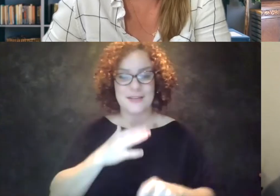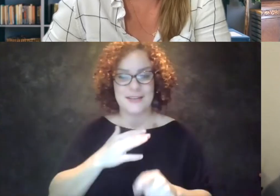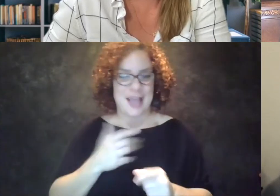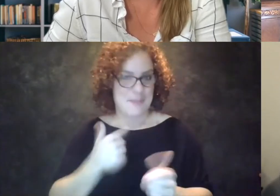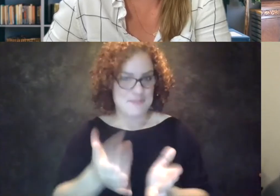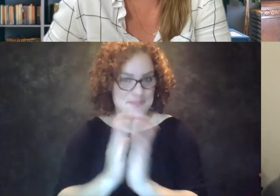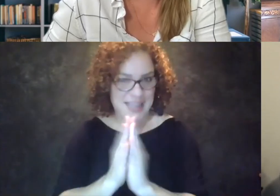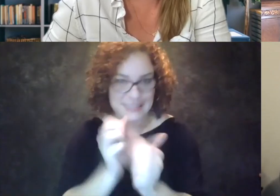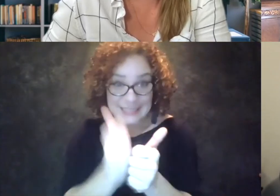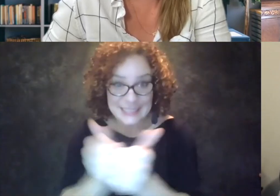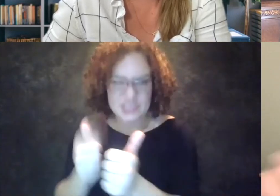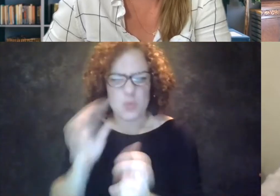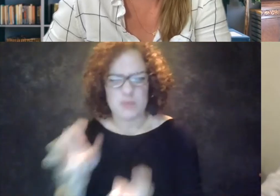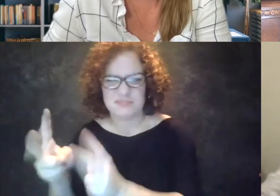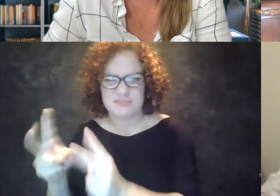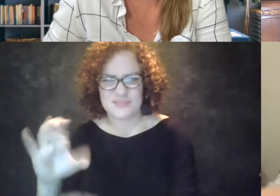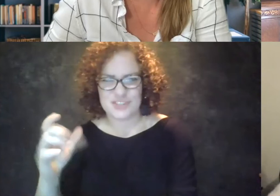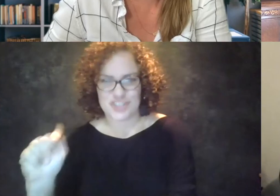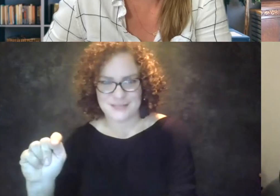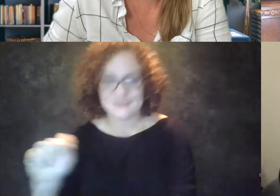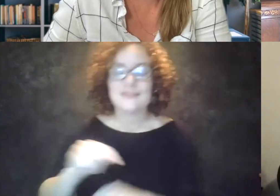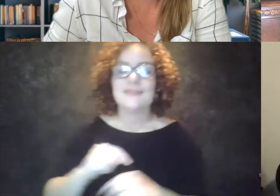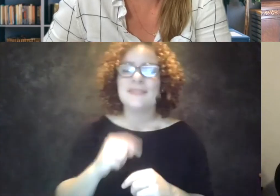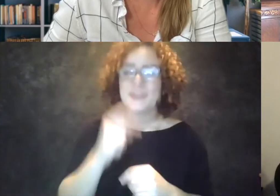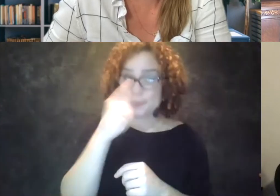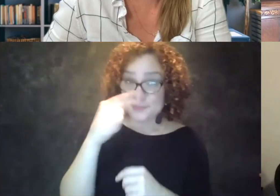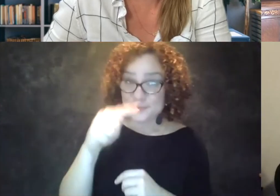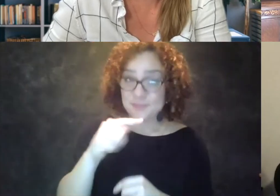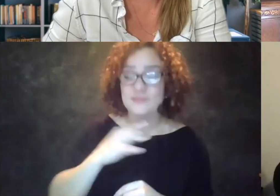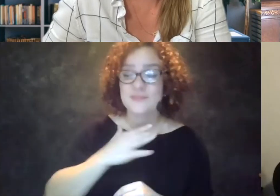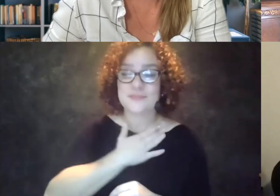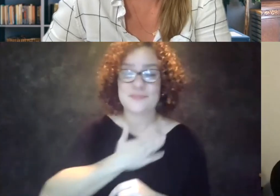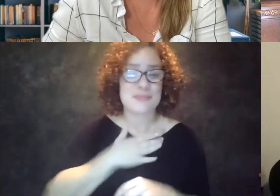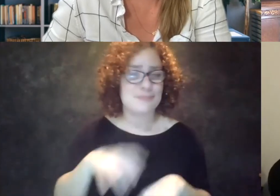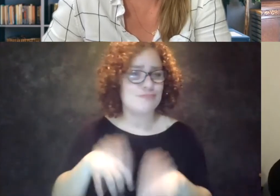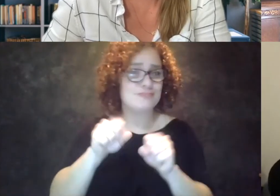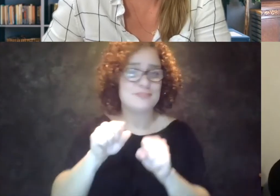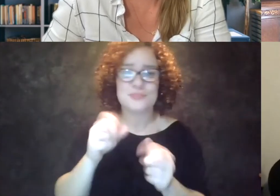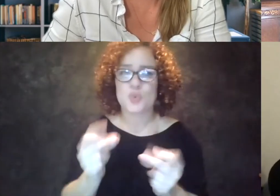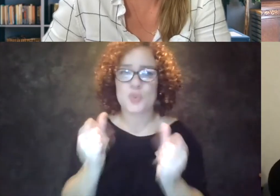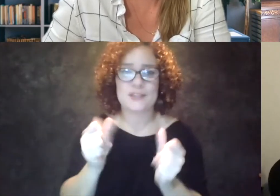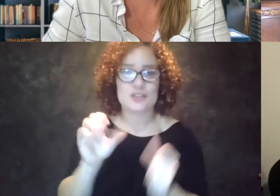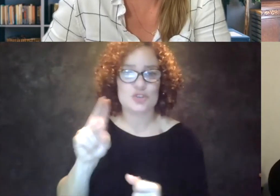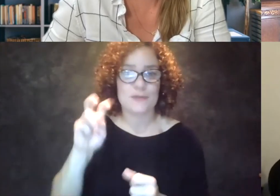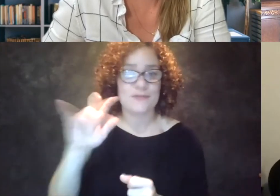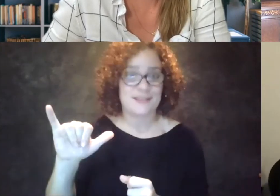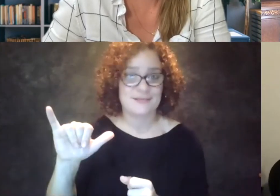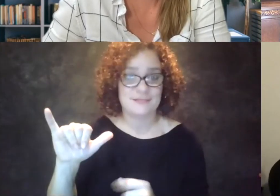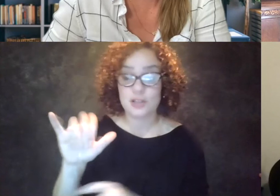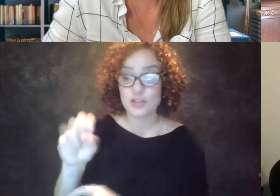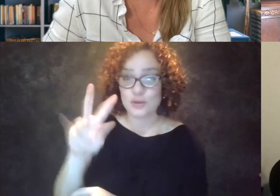right now. Just to take a quick survey. The survey should also pop up when you close out